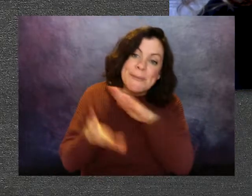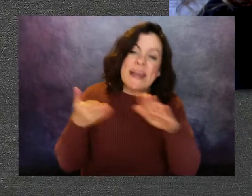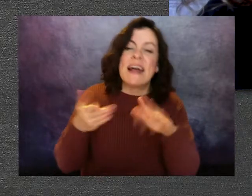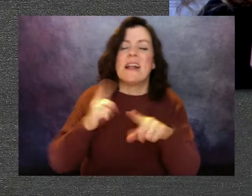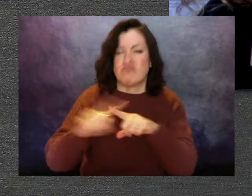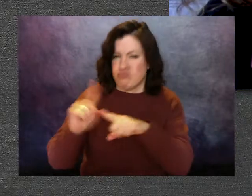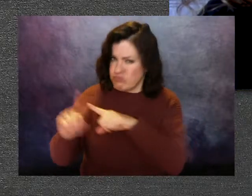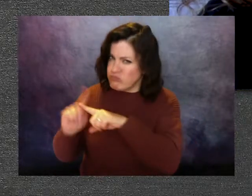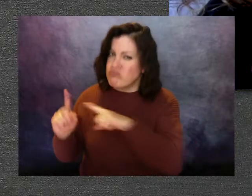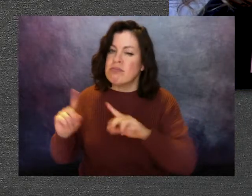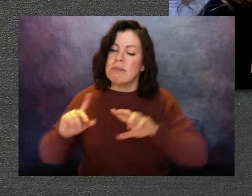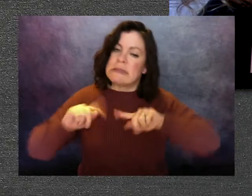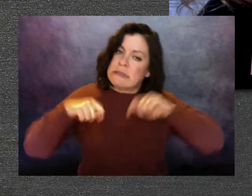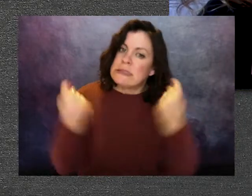take care of the animals.